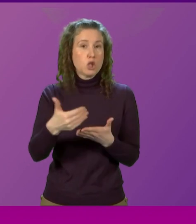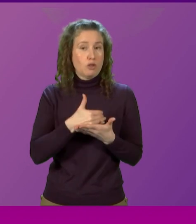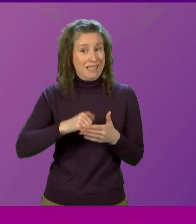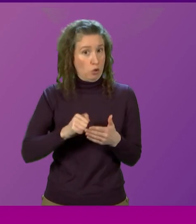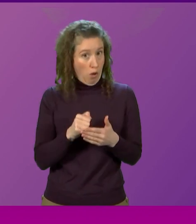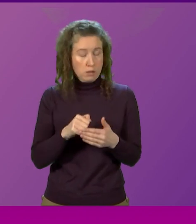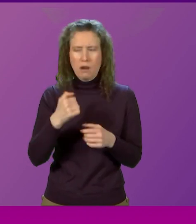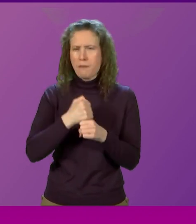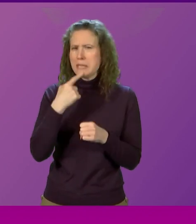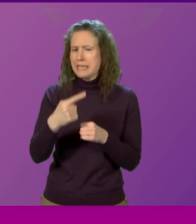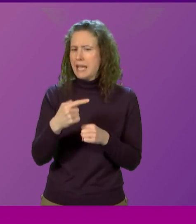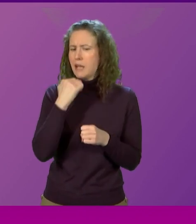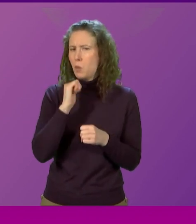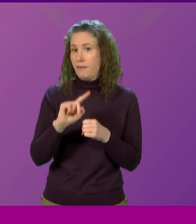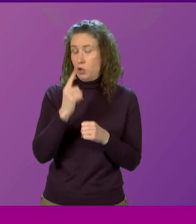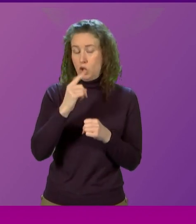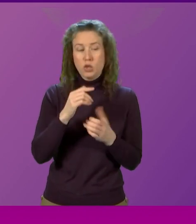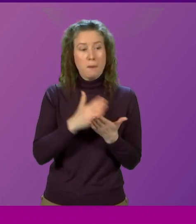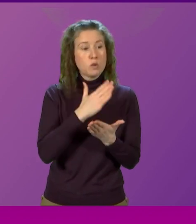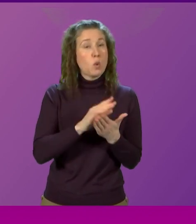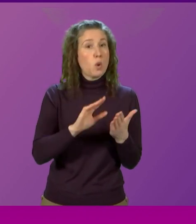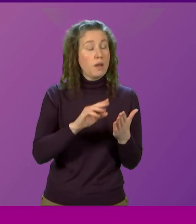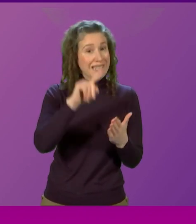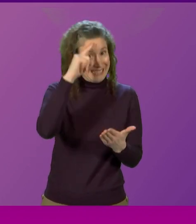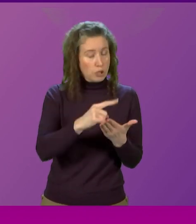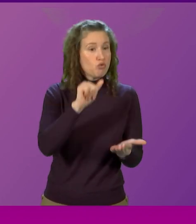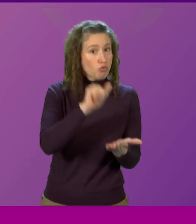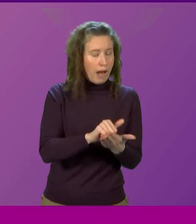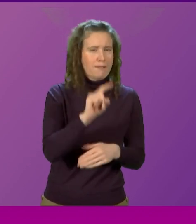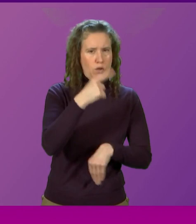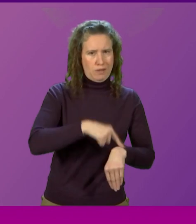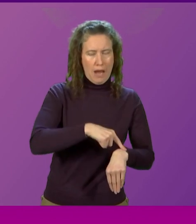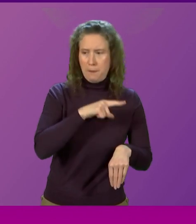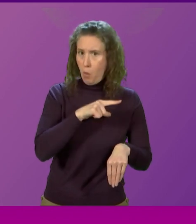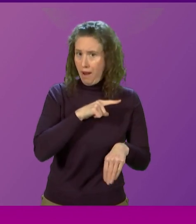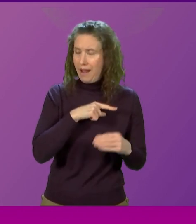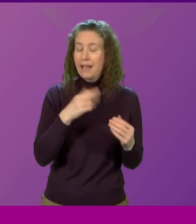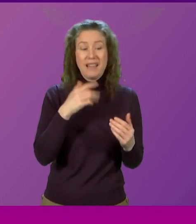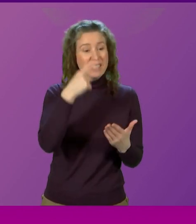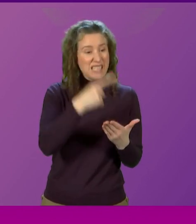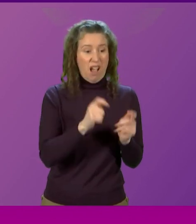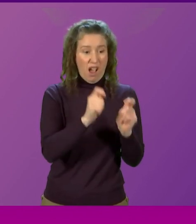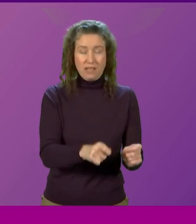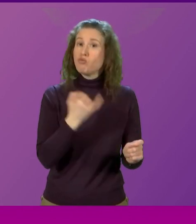things that it would do would be to get decisions right the first time round, in recognition of the distress that redeterminations can cause.